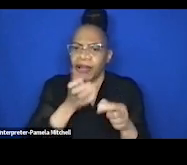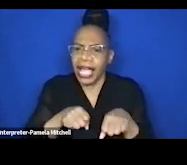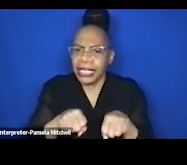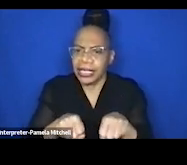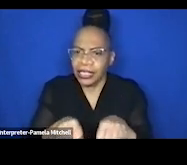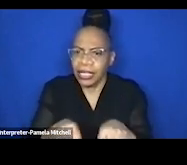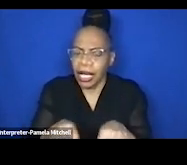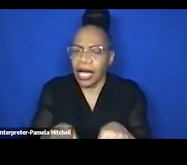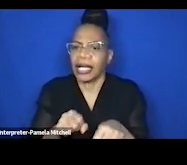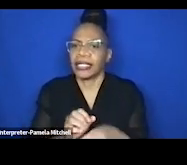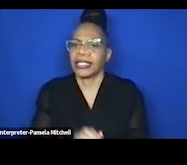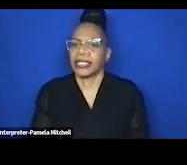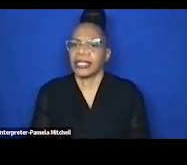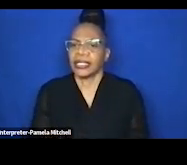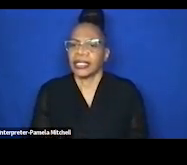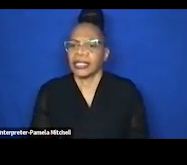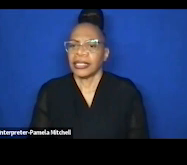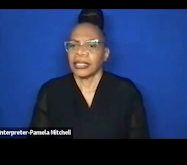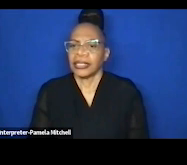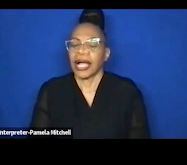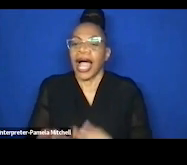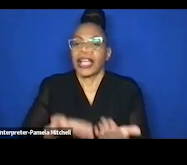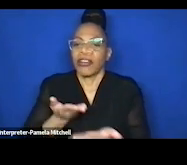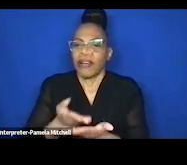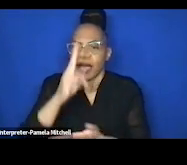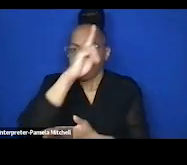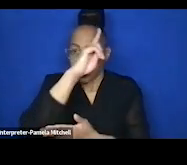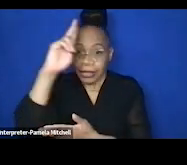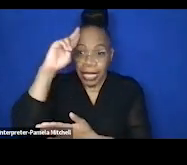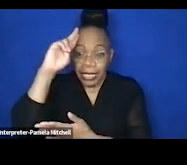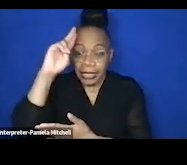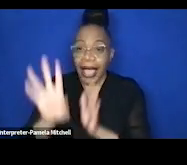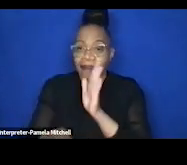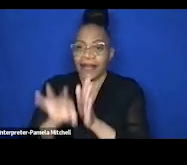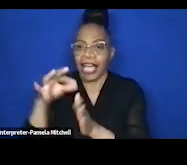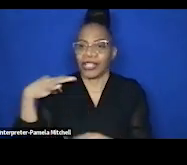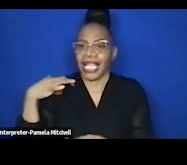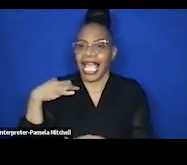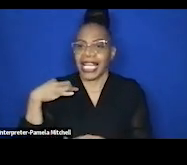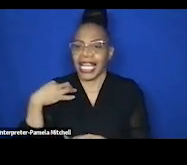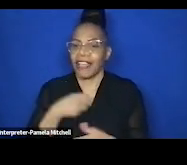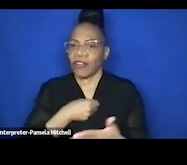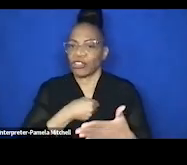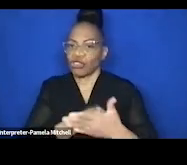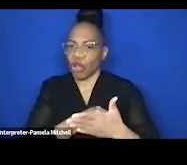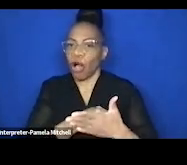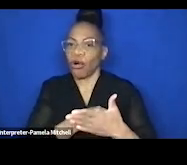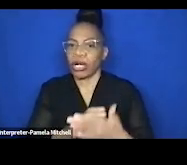So went to the hospital and found out I was a candidate for a stroke because I had too high blood pressure.